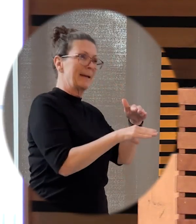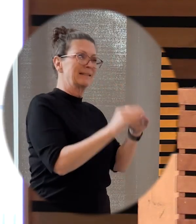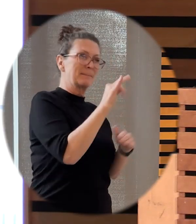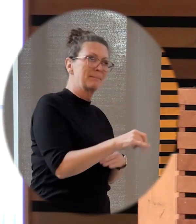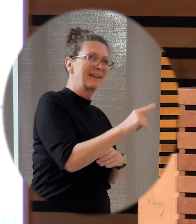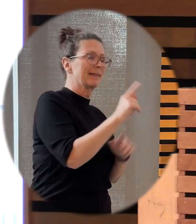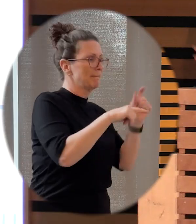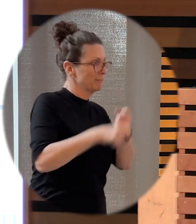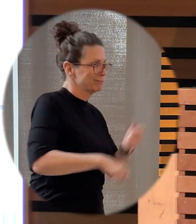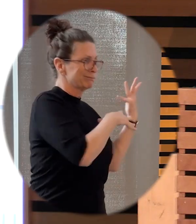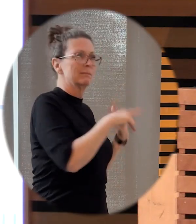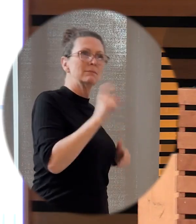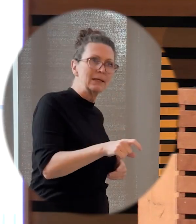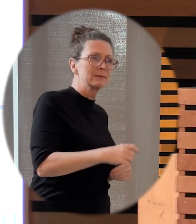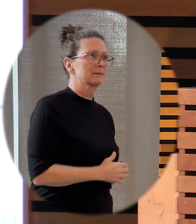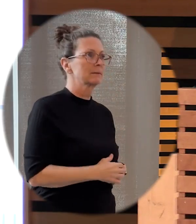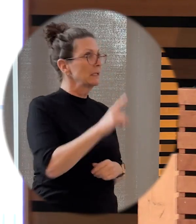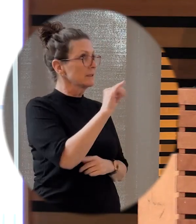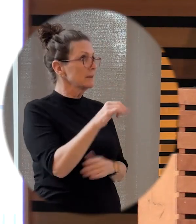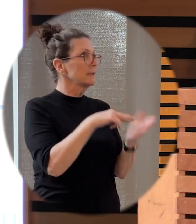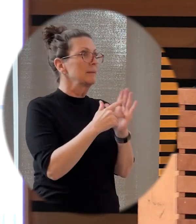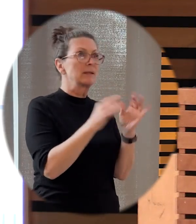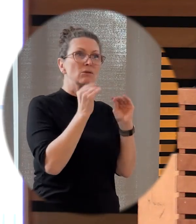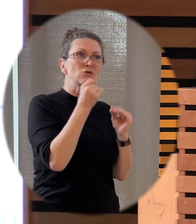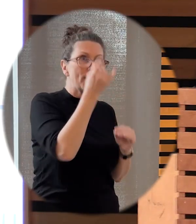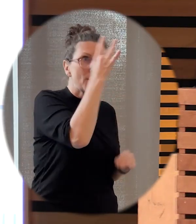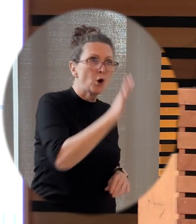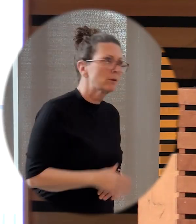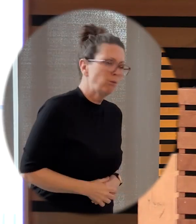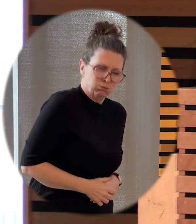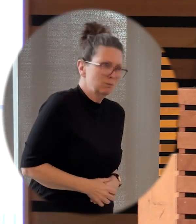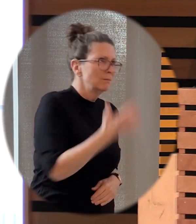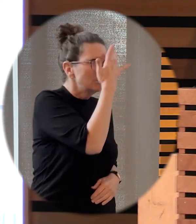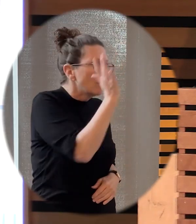For instance, having a disability does not denote a lack of intelligence. Accommodations